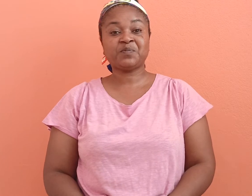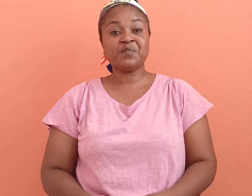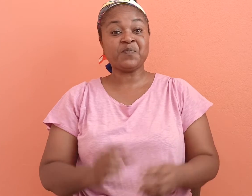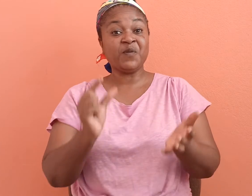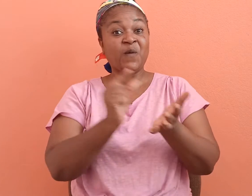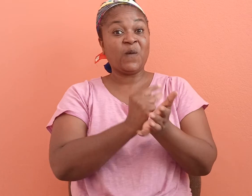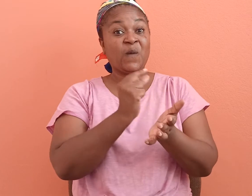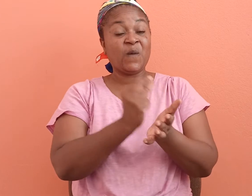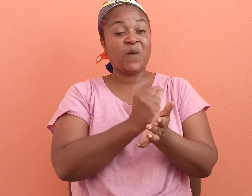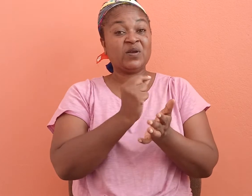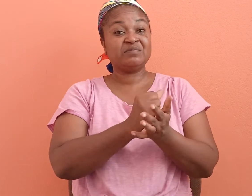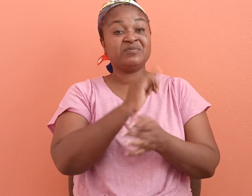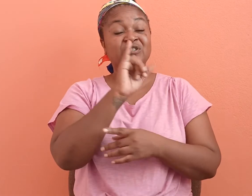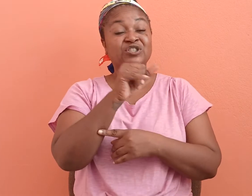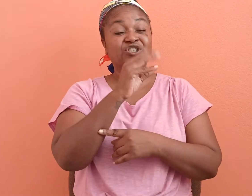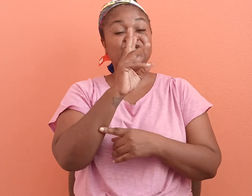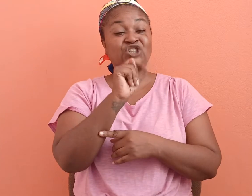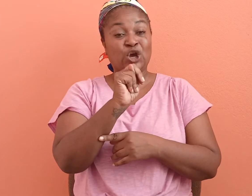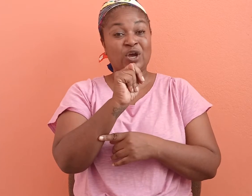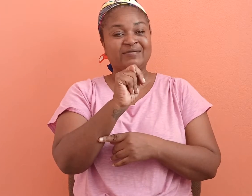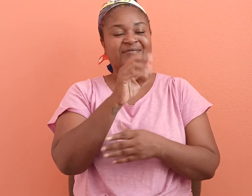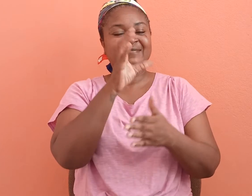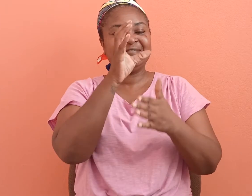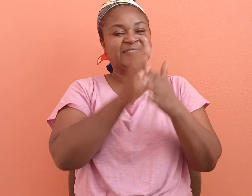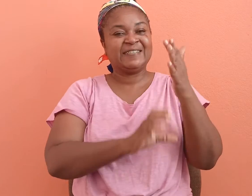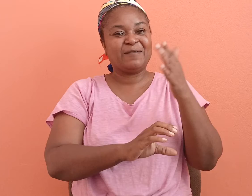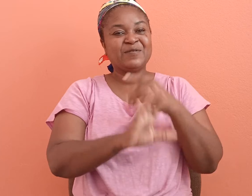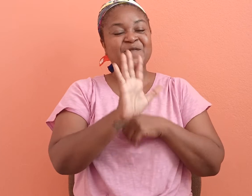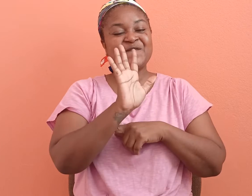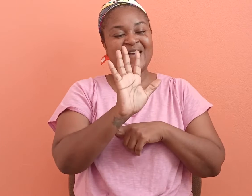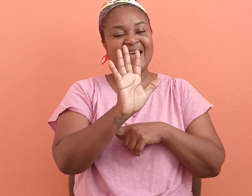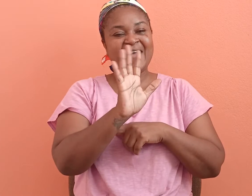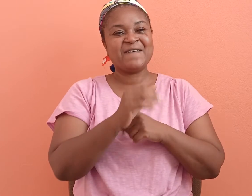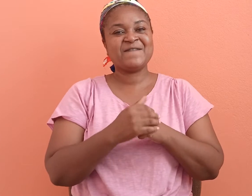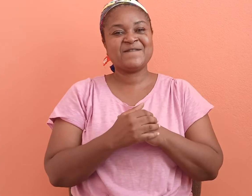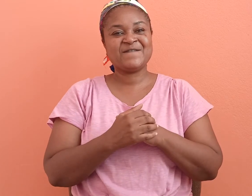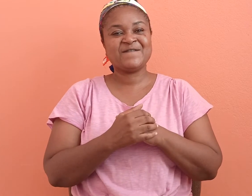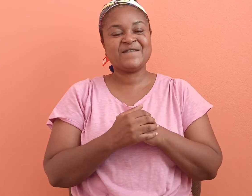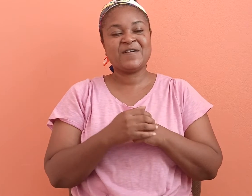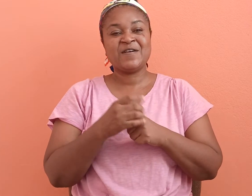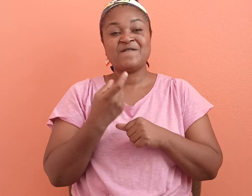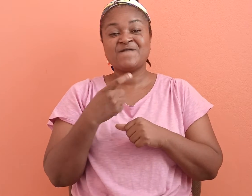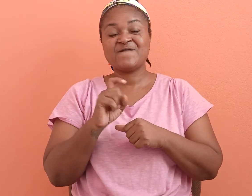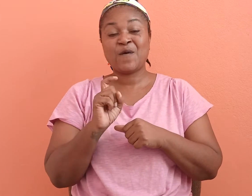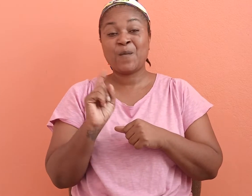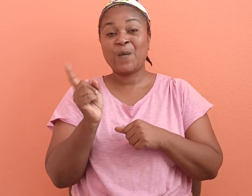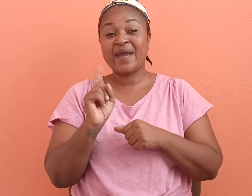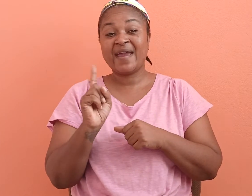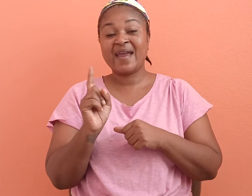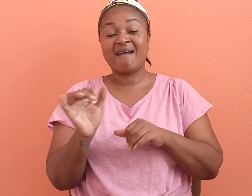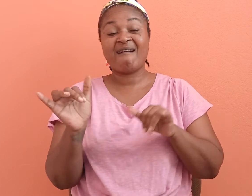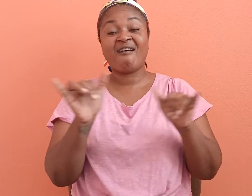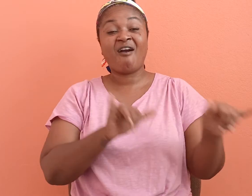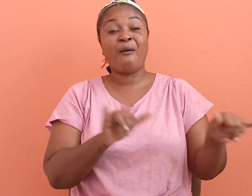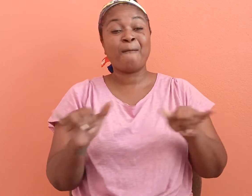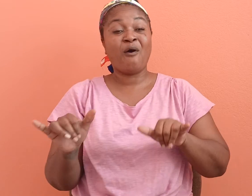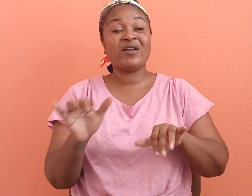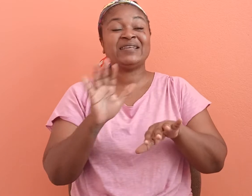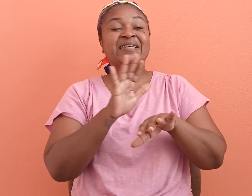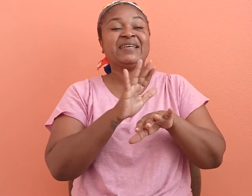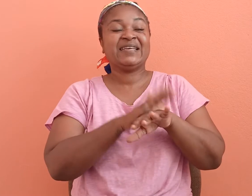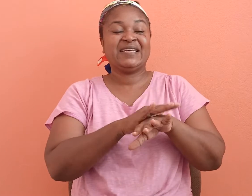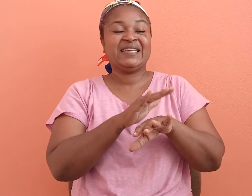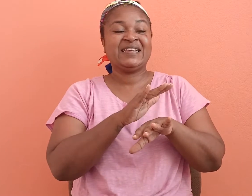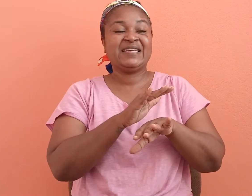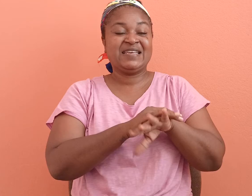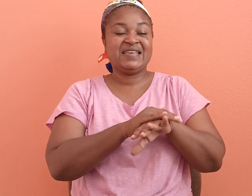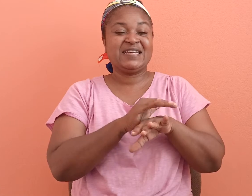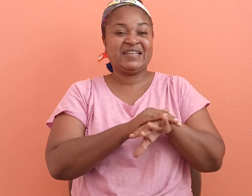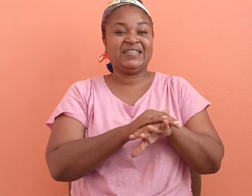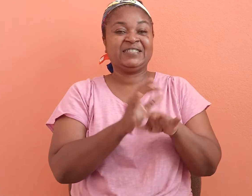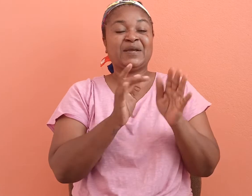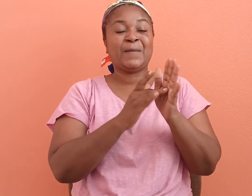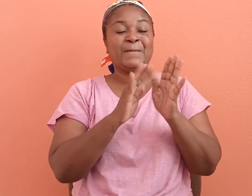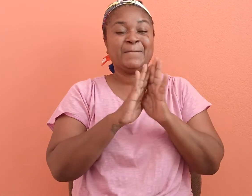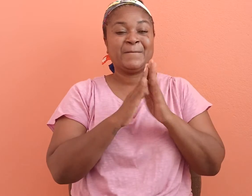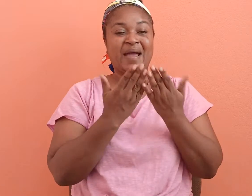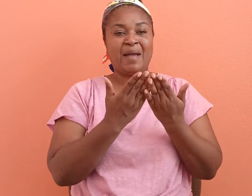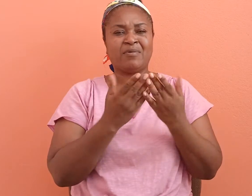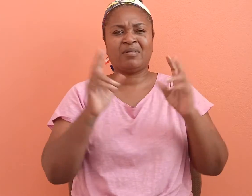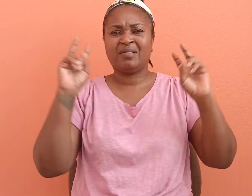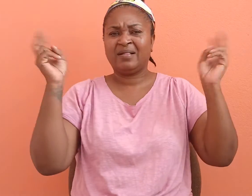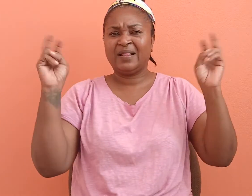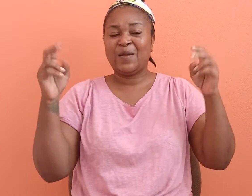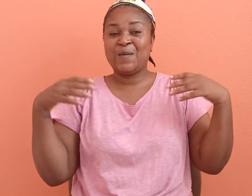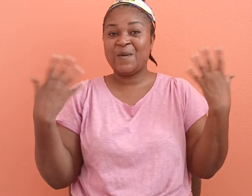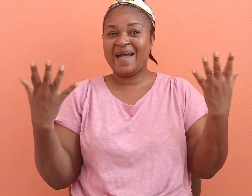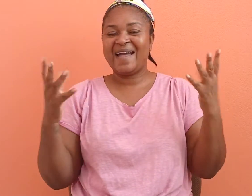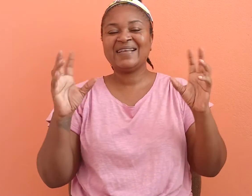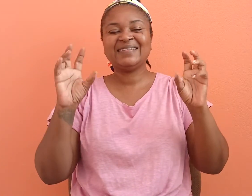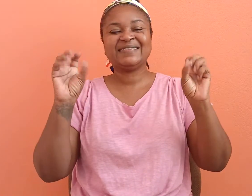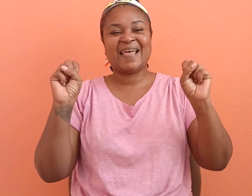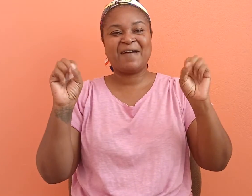John 5 Common English Bible Sabbath healing